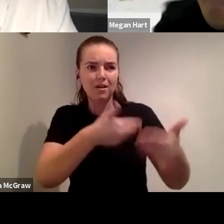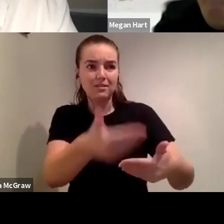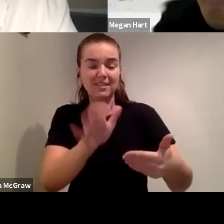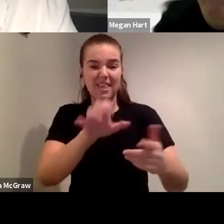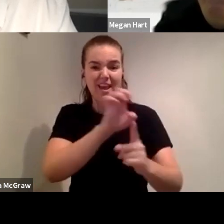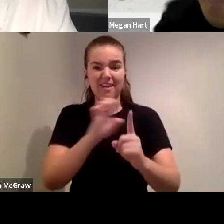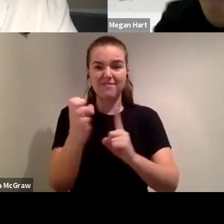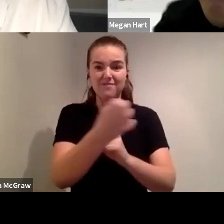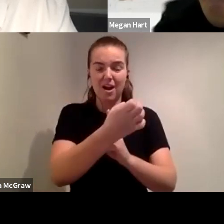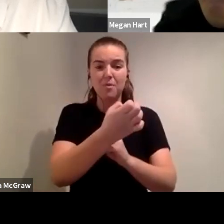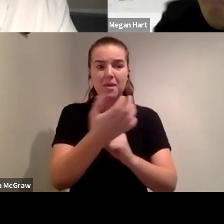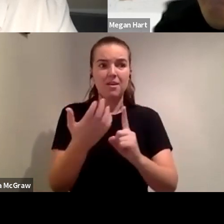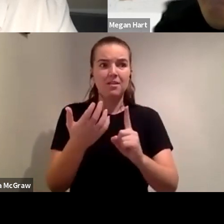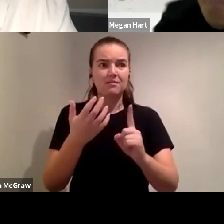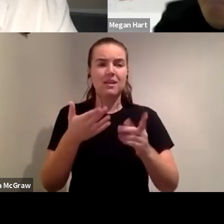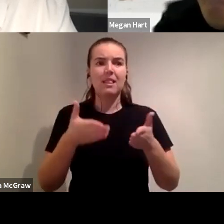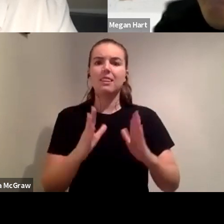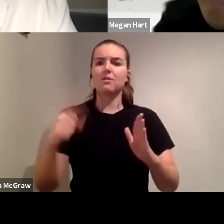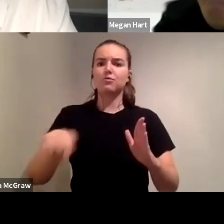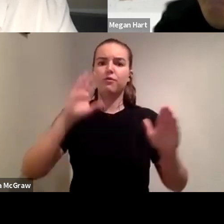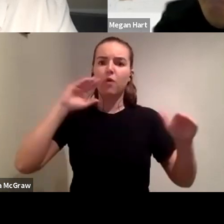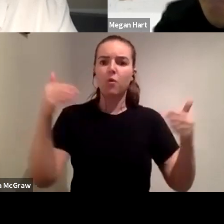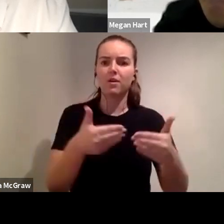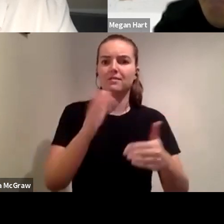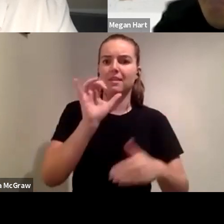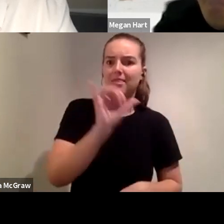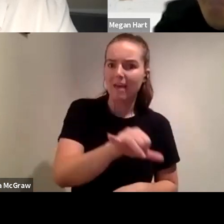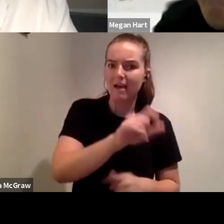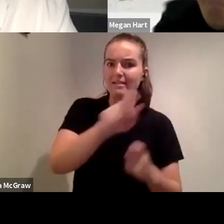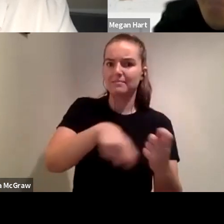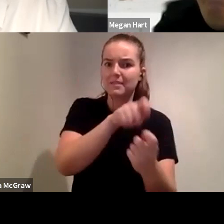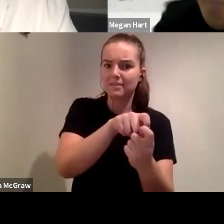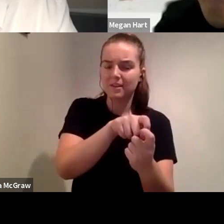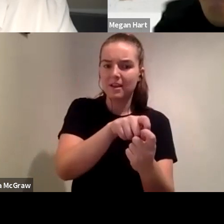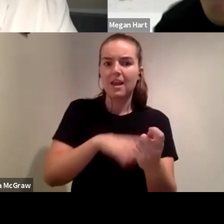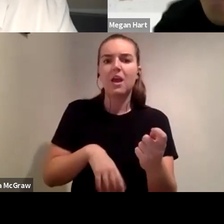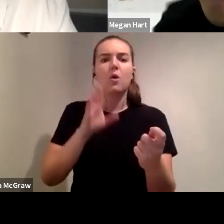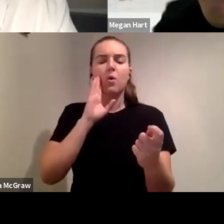I would challenge all companies to think about, how can you assess the skill in the recruiting process?